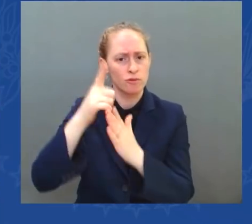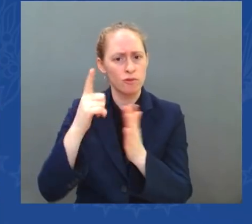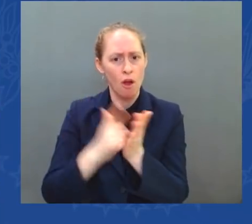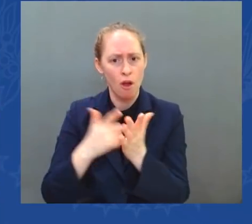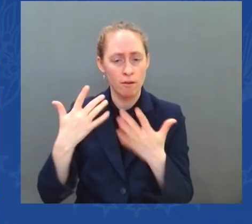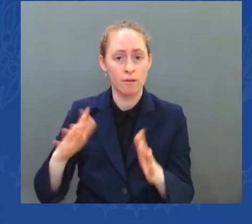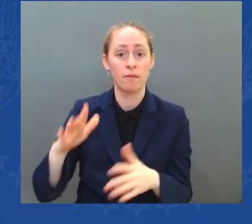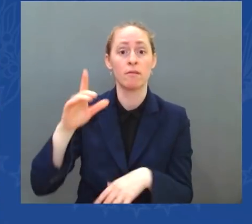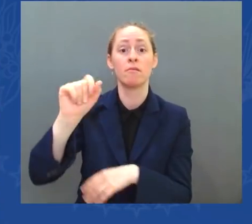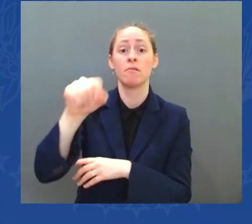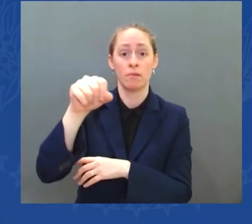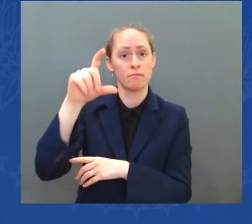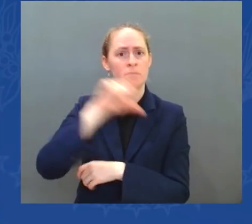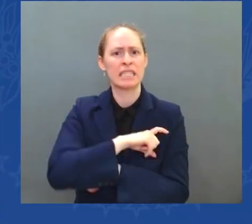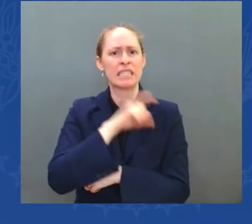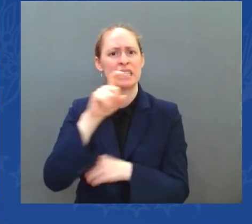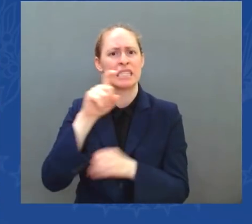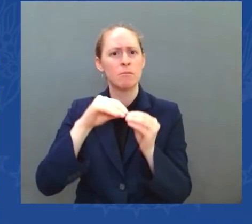not just to teach them how to do their job better,